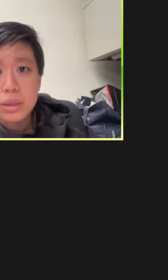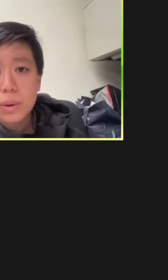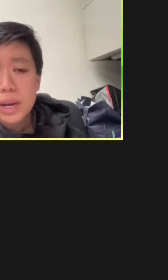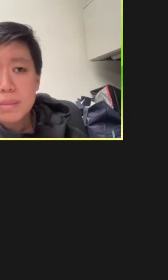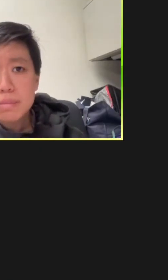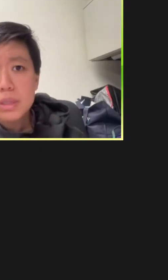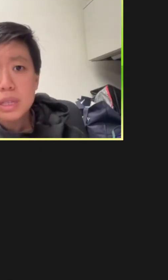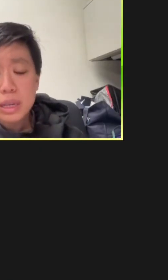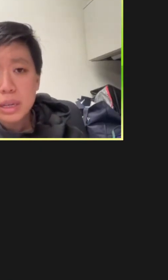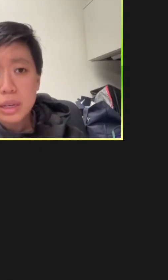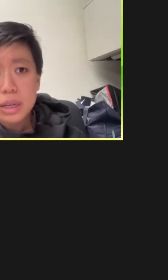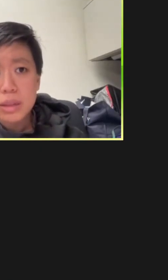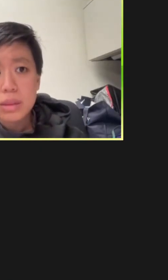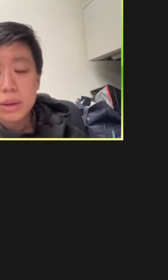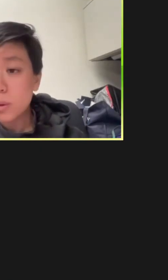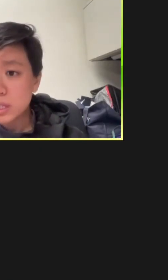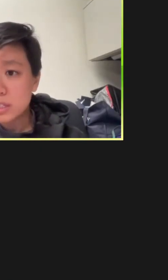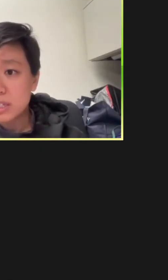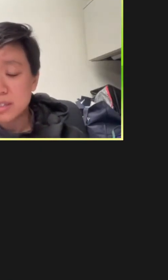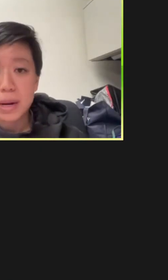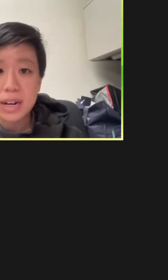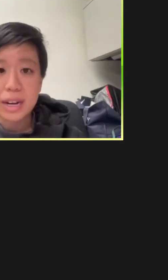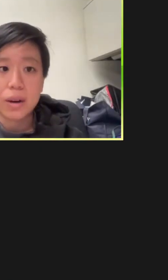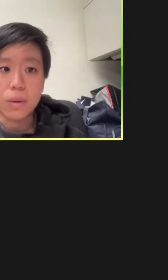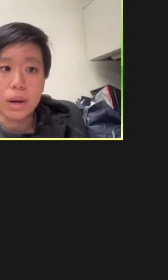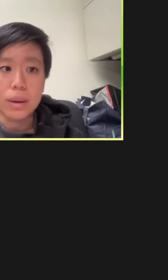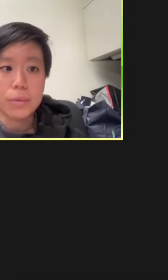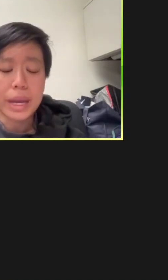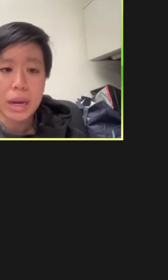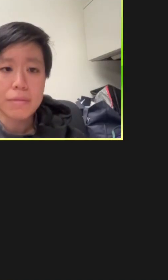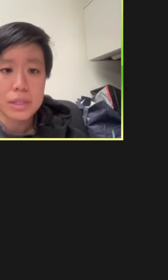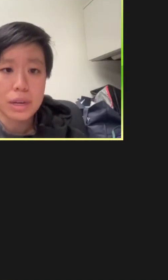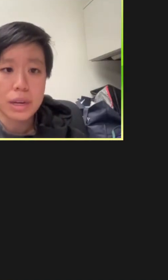So what I'm seeing in the questions right now,